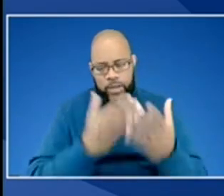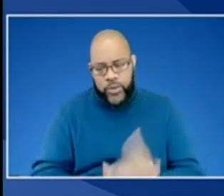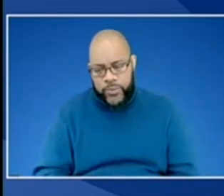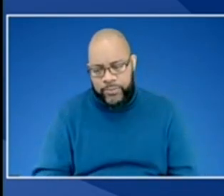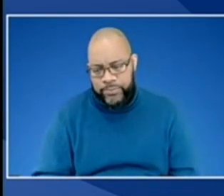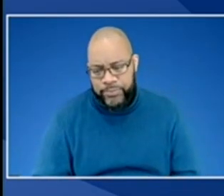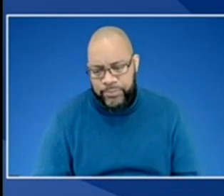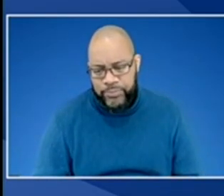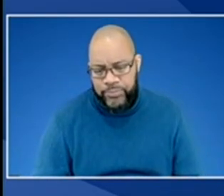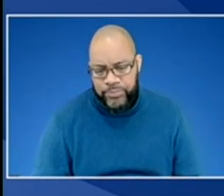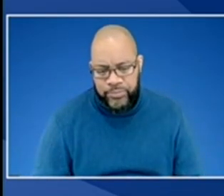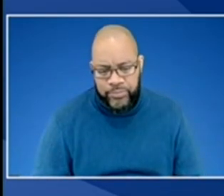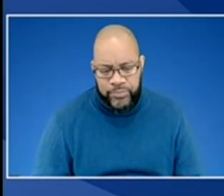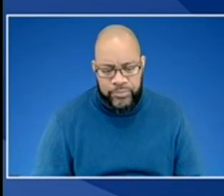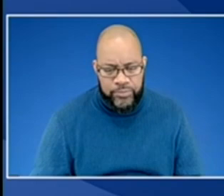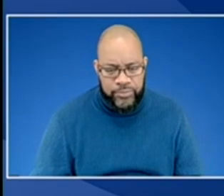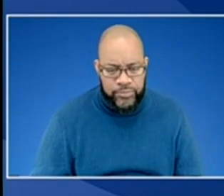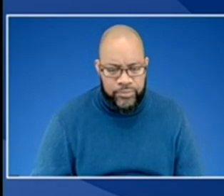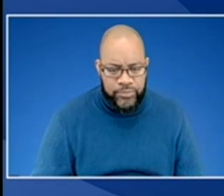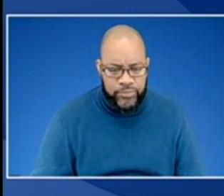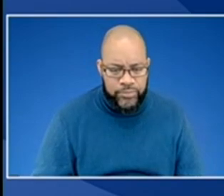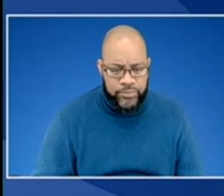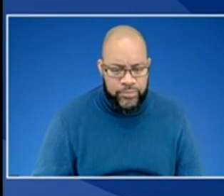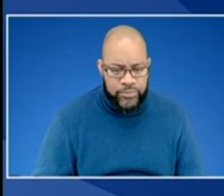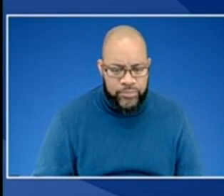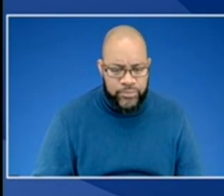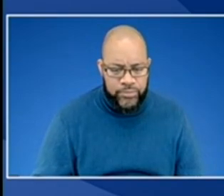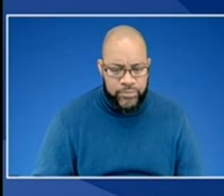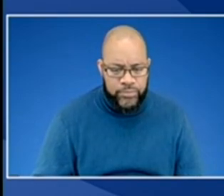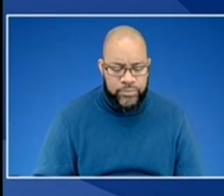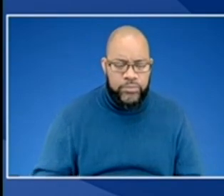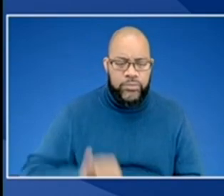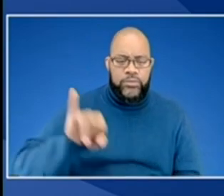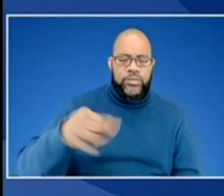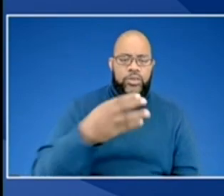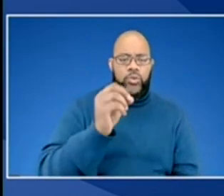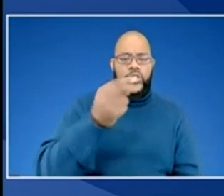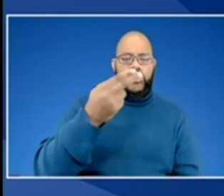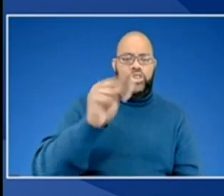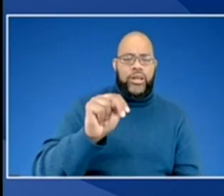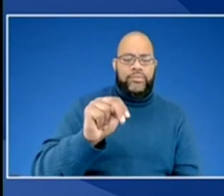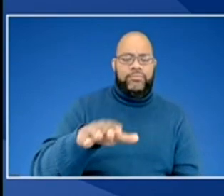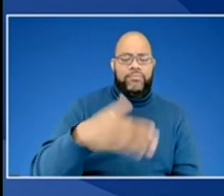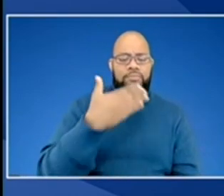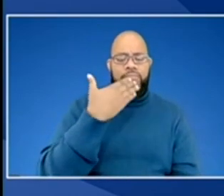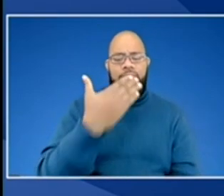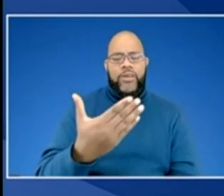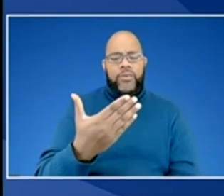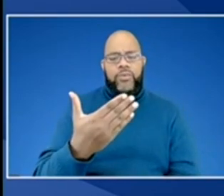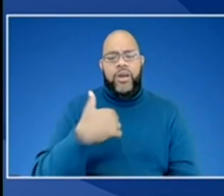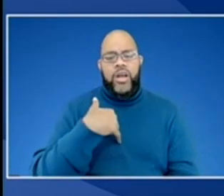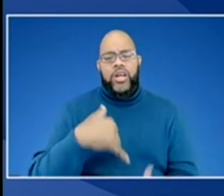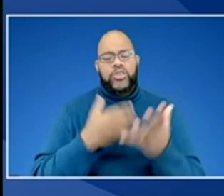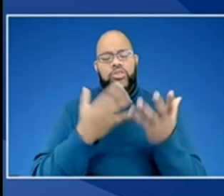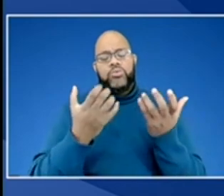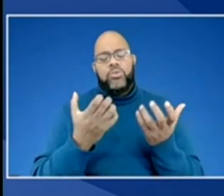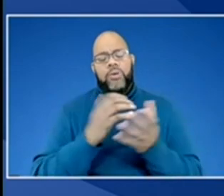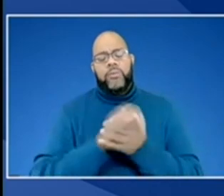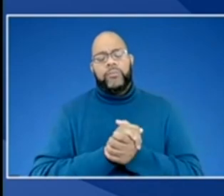John. Thank you. I just wanted to echo what Kyra